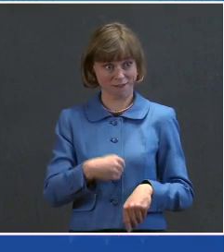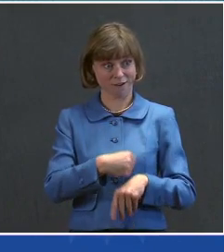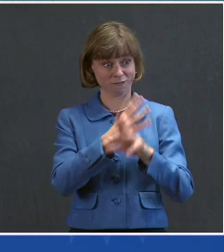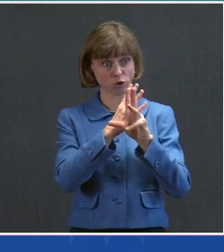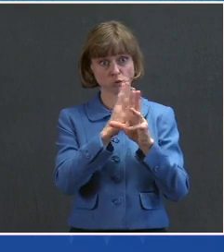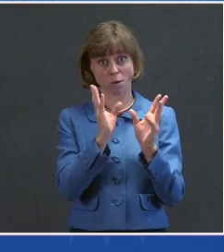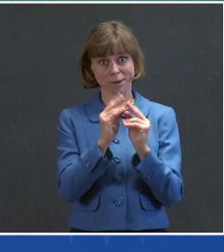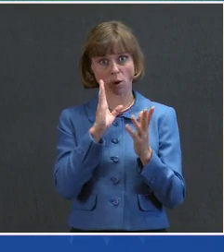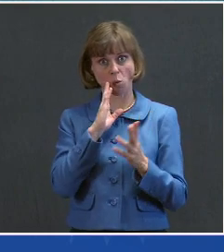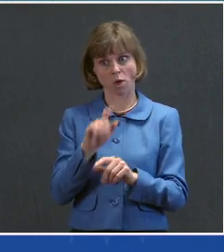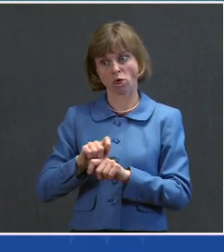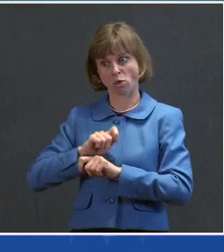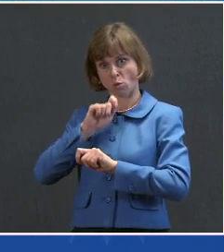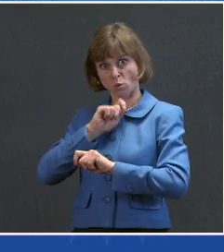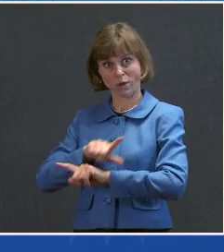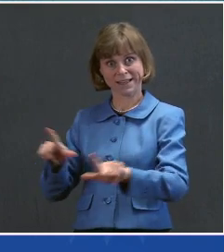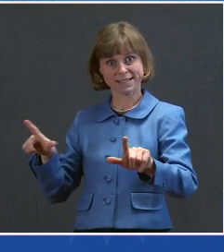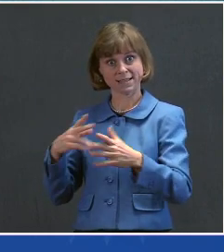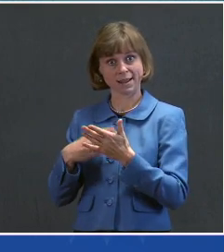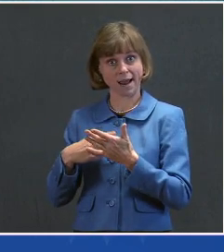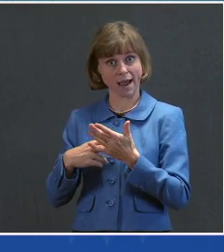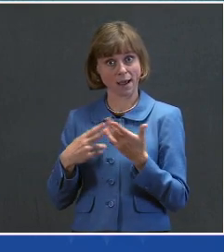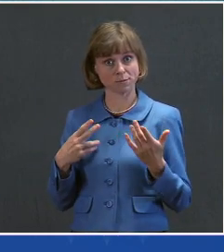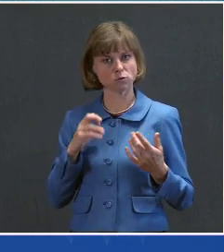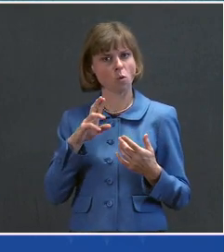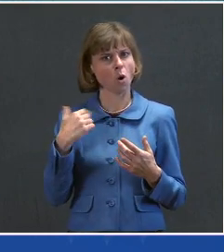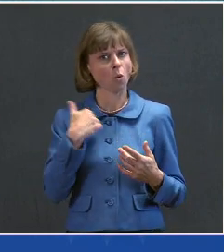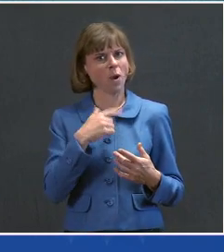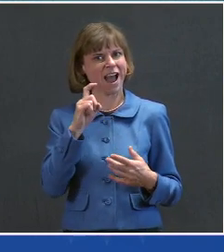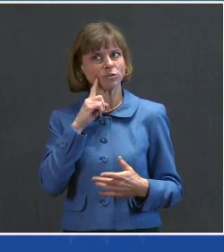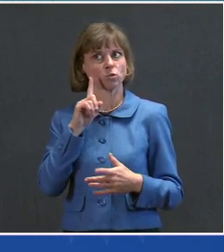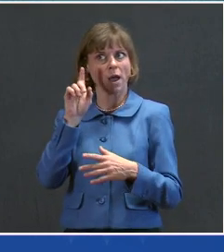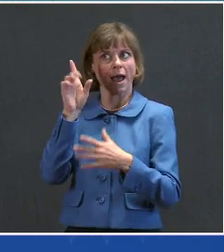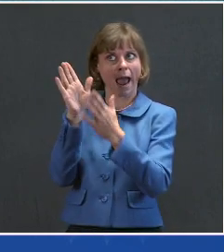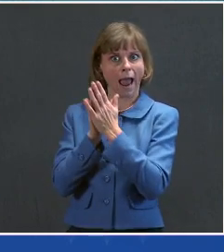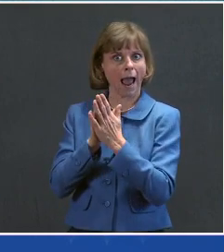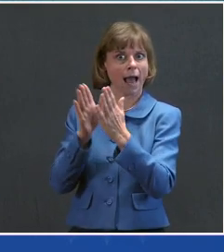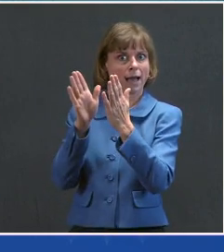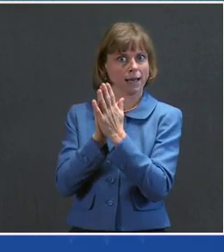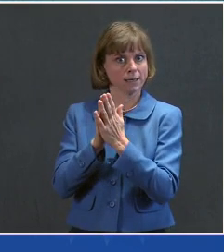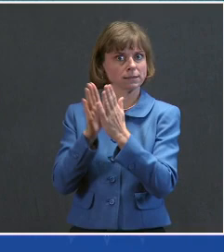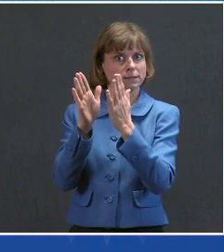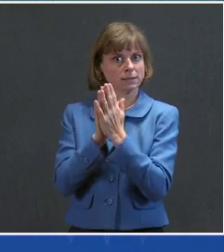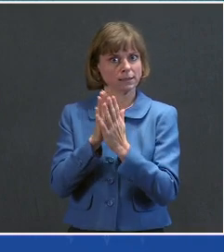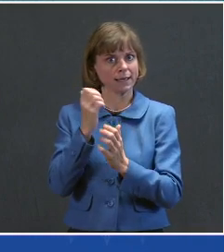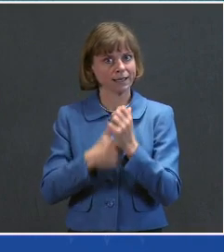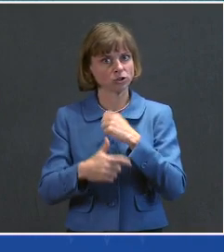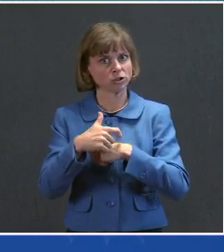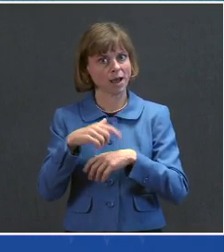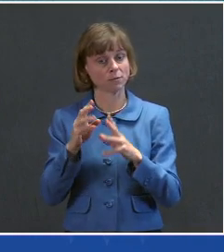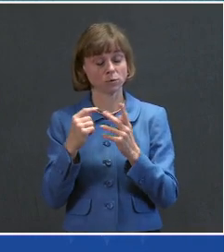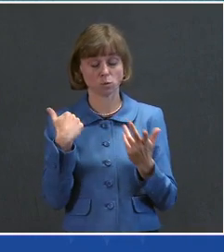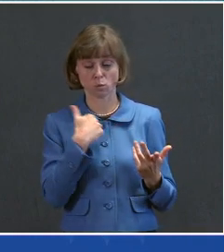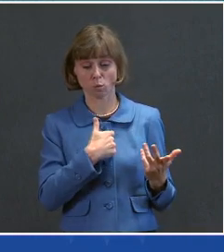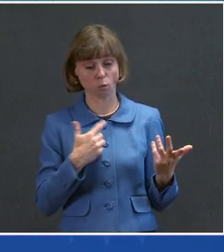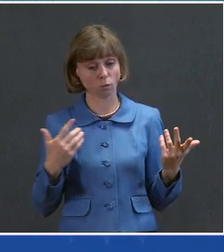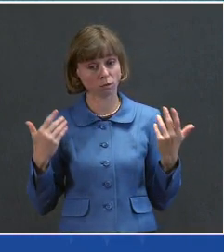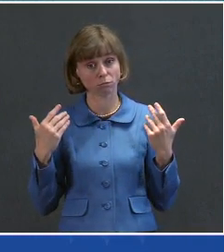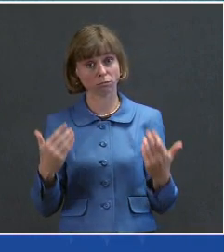Or should we expect to ask you each time there's a meeting? Ms. Psaki: We proactively -- most of the --